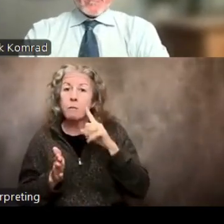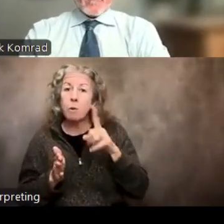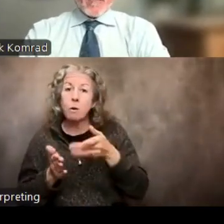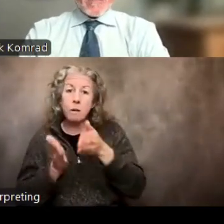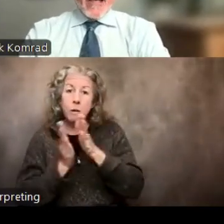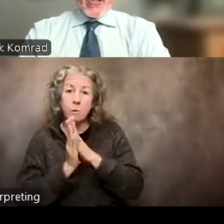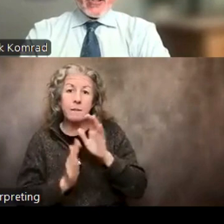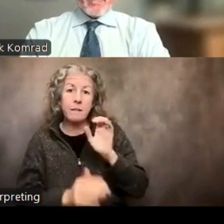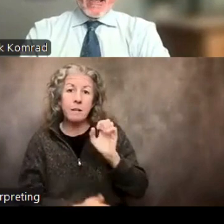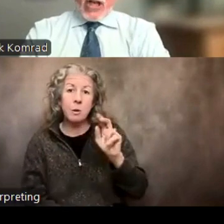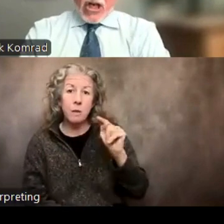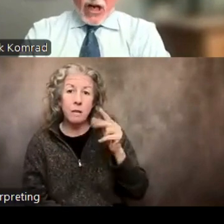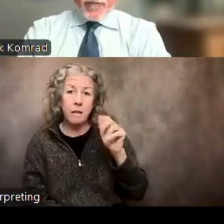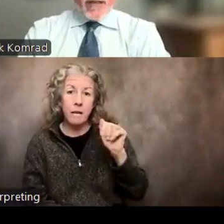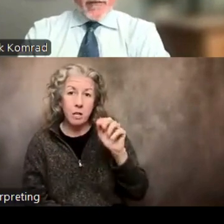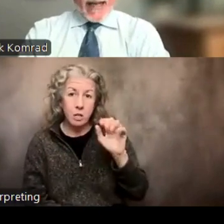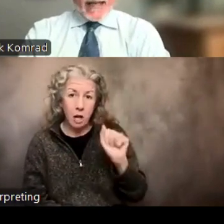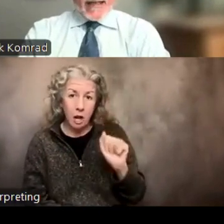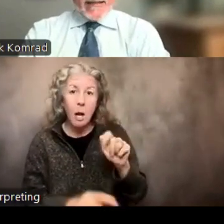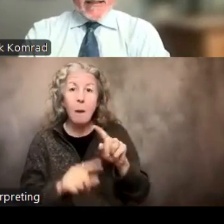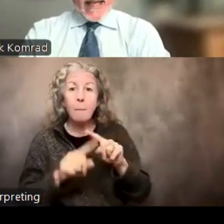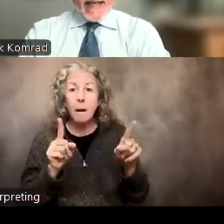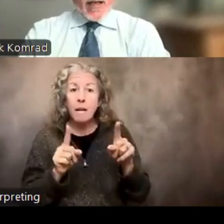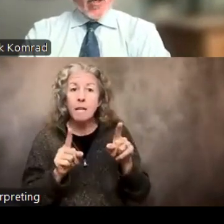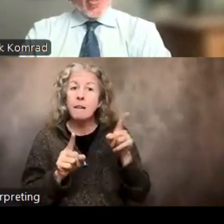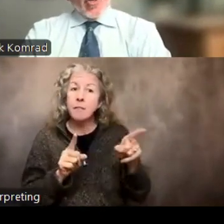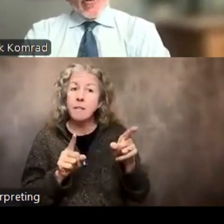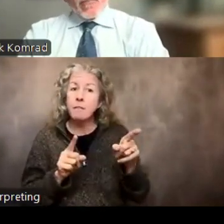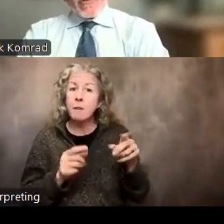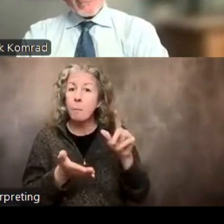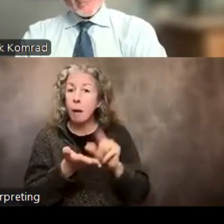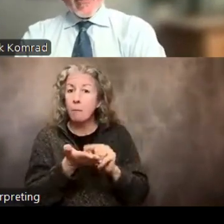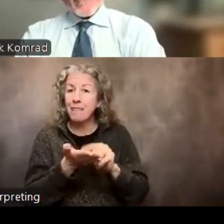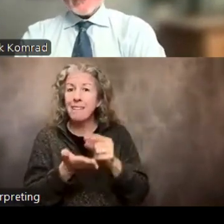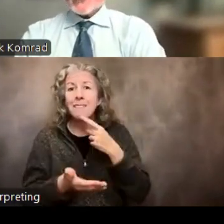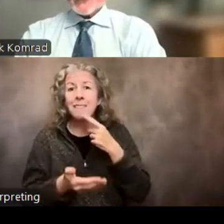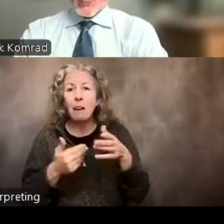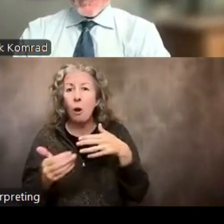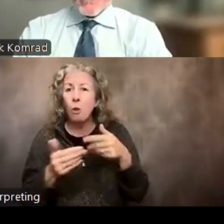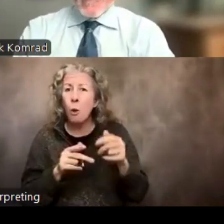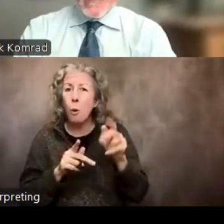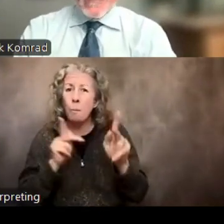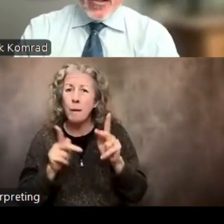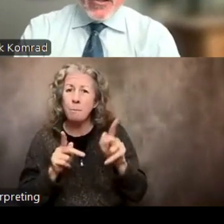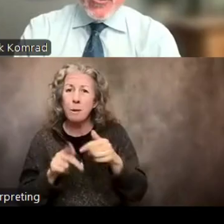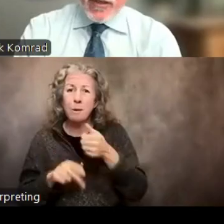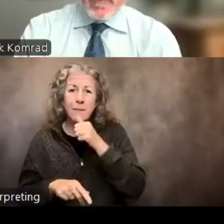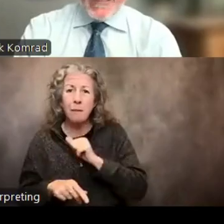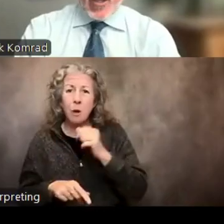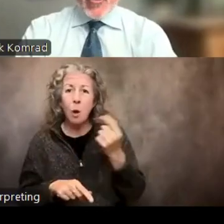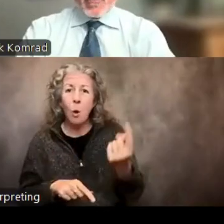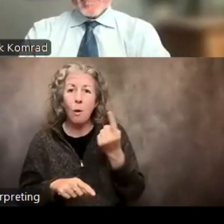Publication by the Government of Canada said, although persons suffering solely from mental illness wouldn't be eligible,